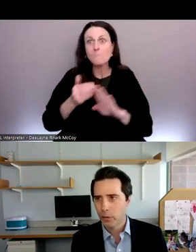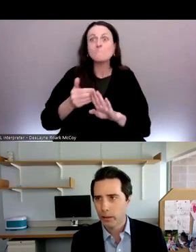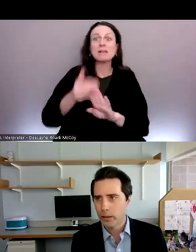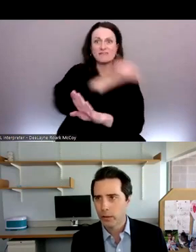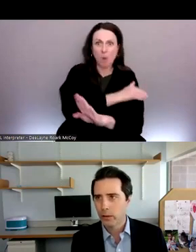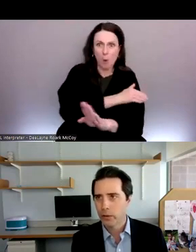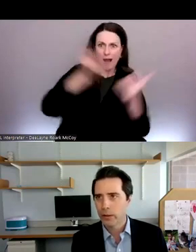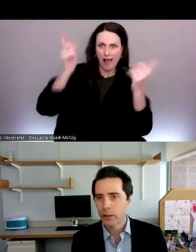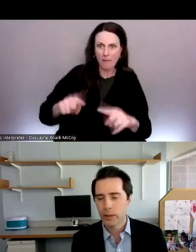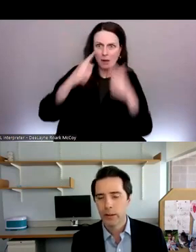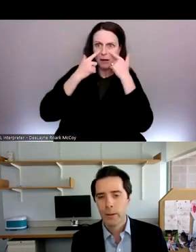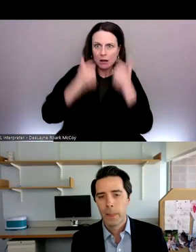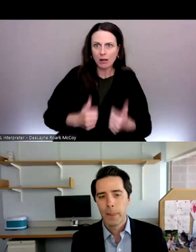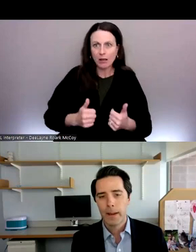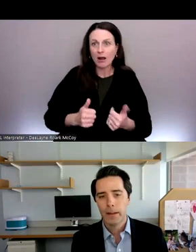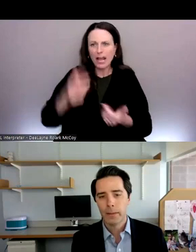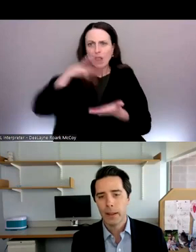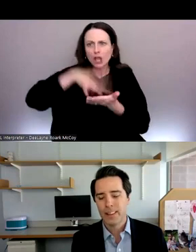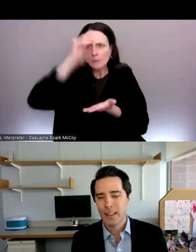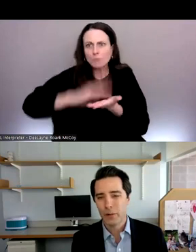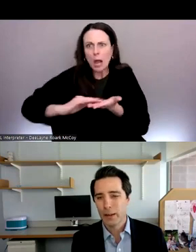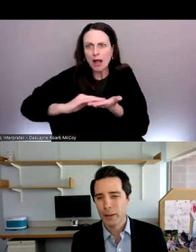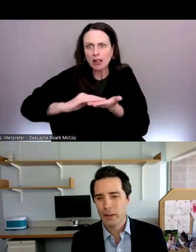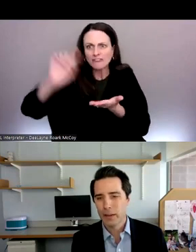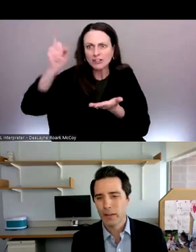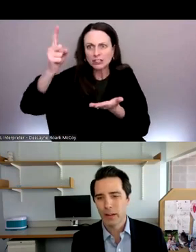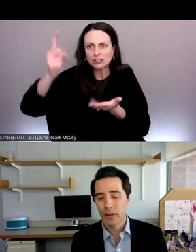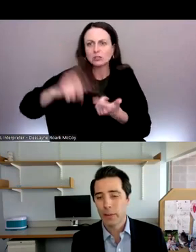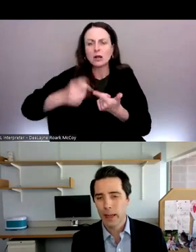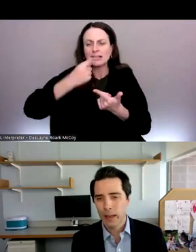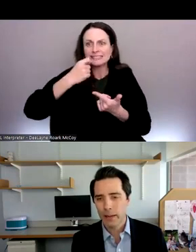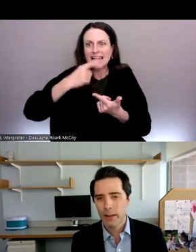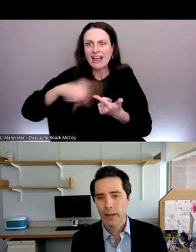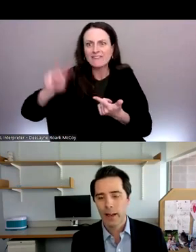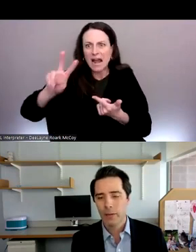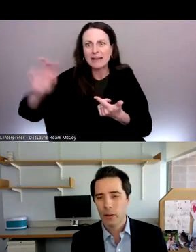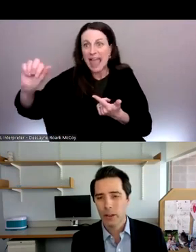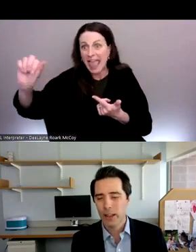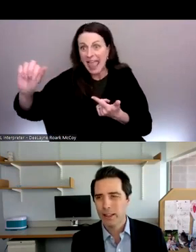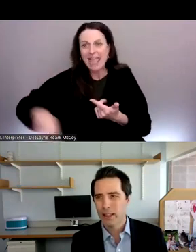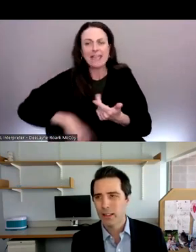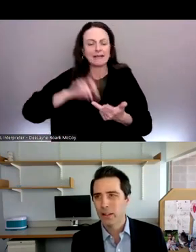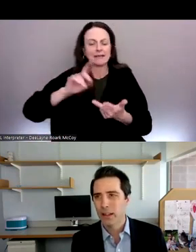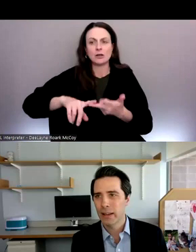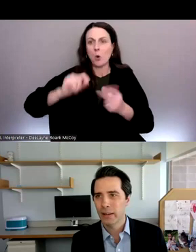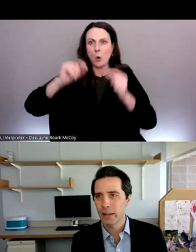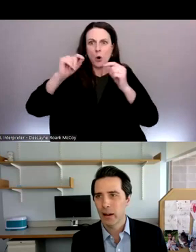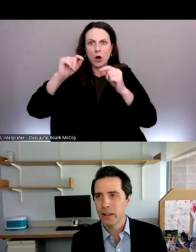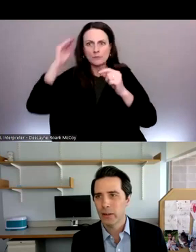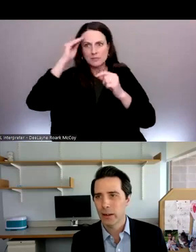before they start to lose vision and they can take vitamins like vitamin